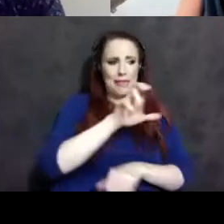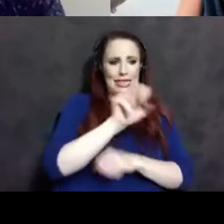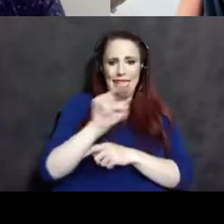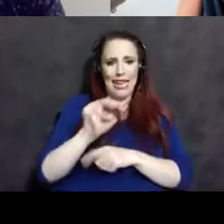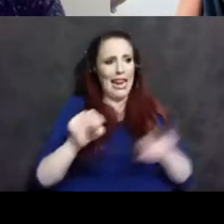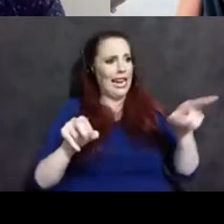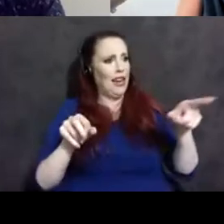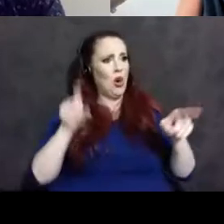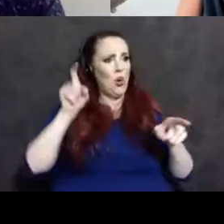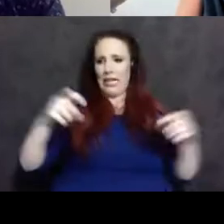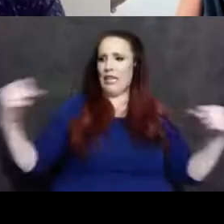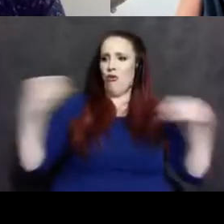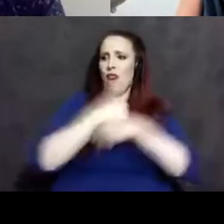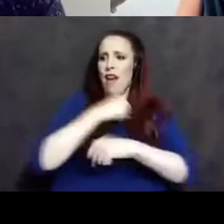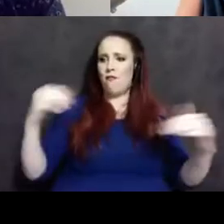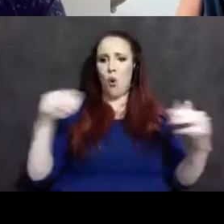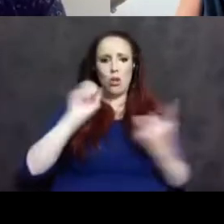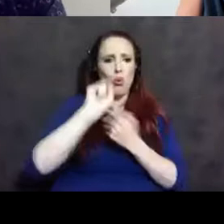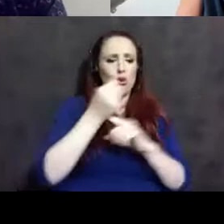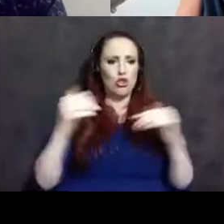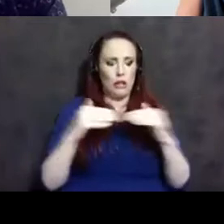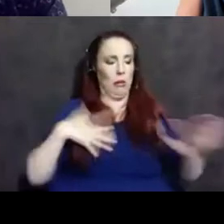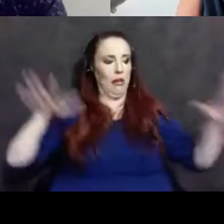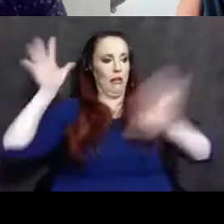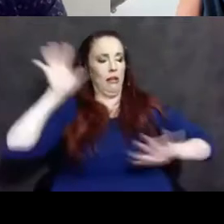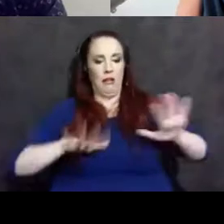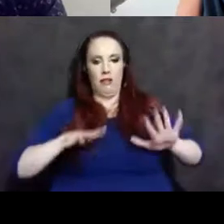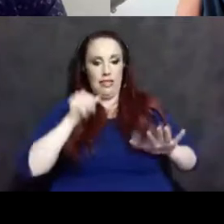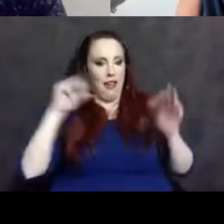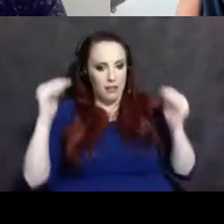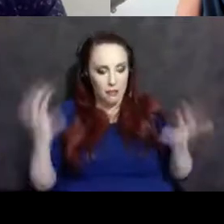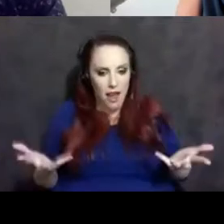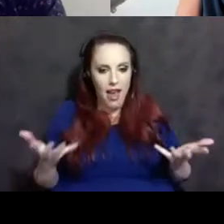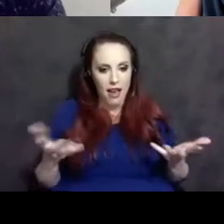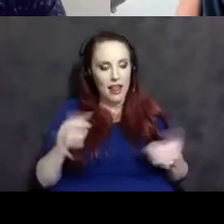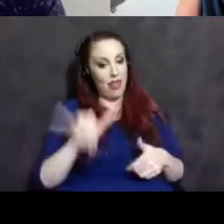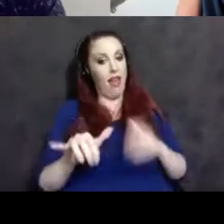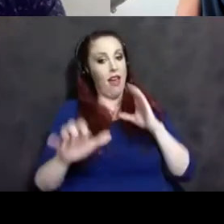I don't know where I am. That's a conversation layer happening that gives me joy.